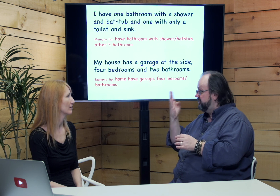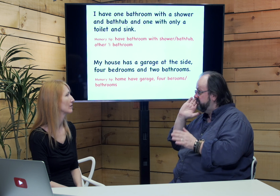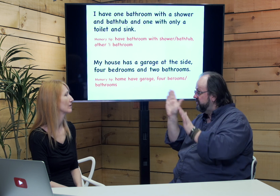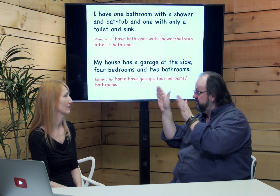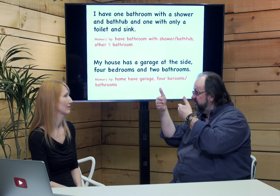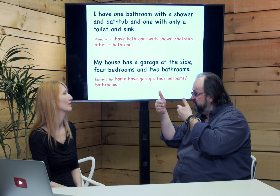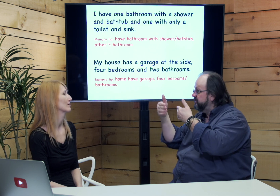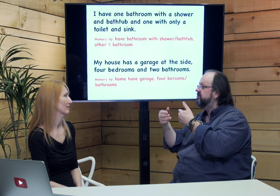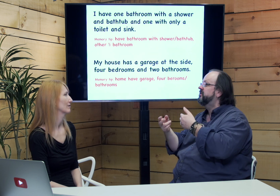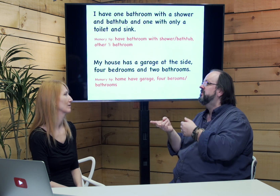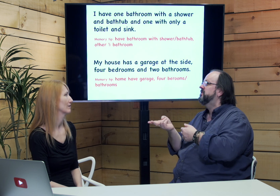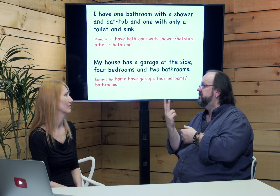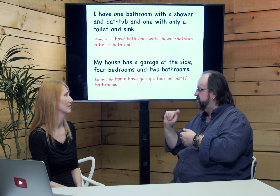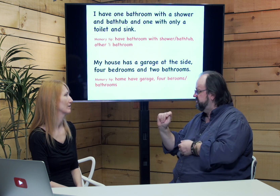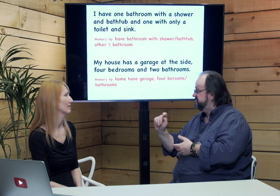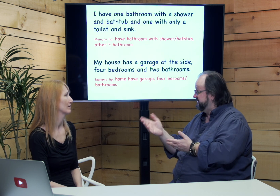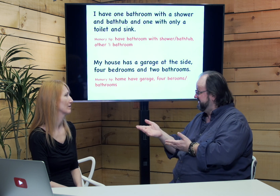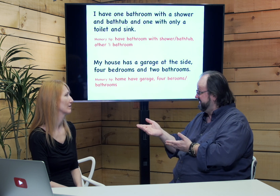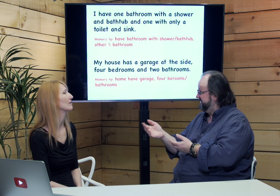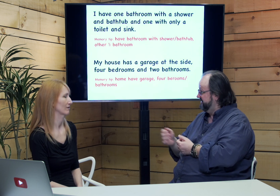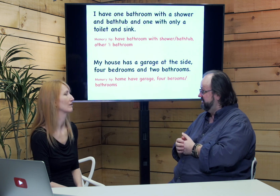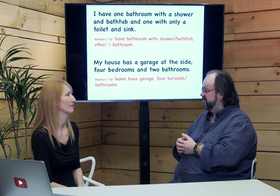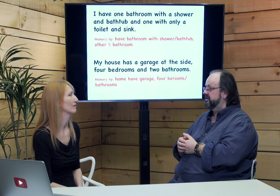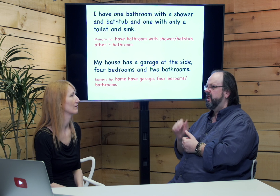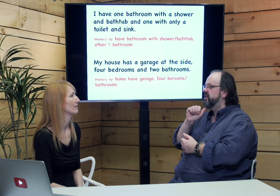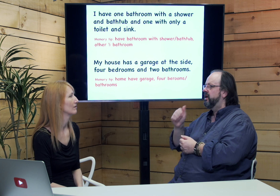...four bedrooms, two bathrooms." See what I mean?